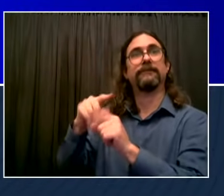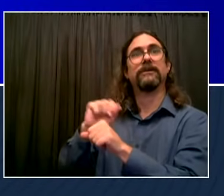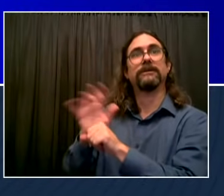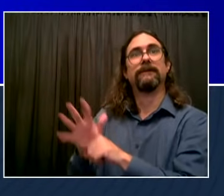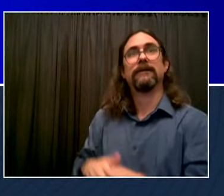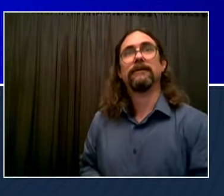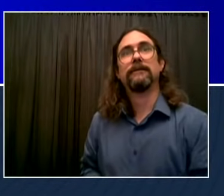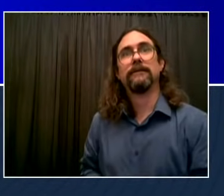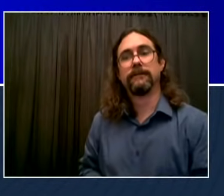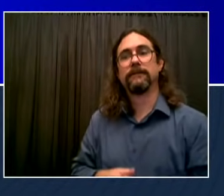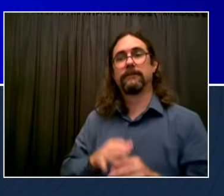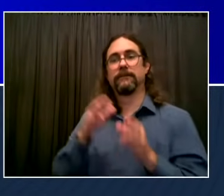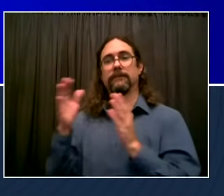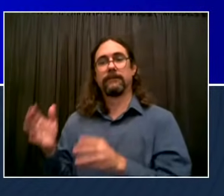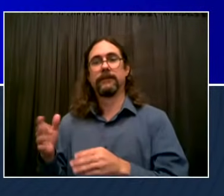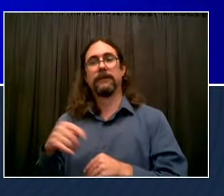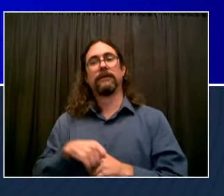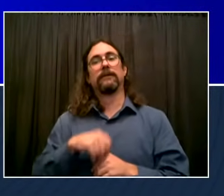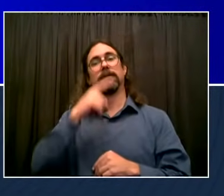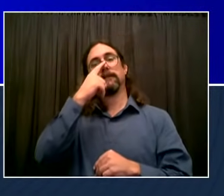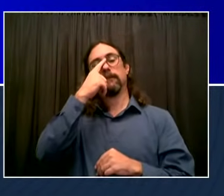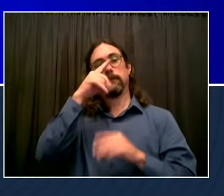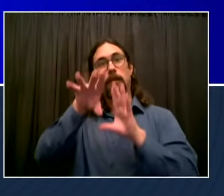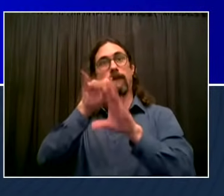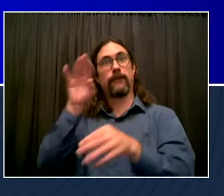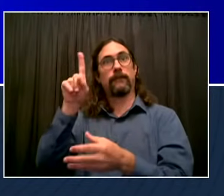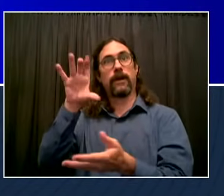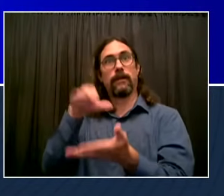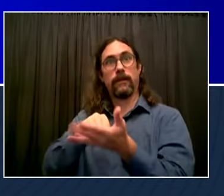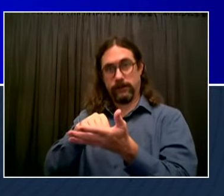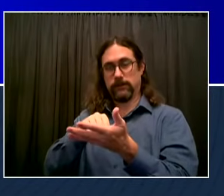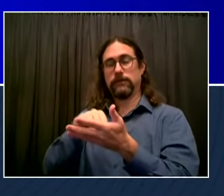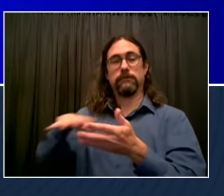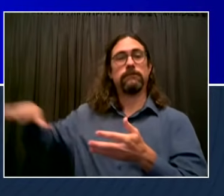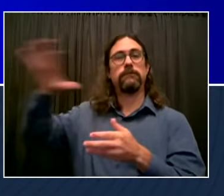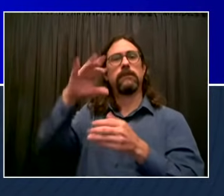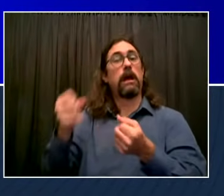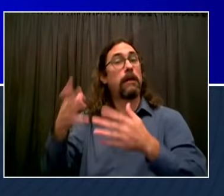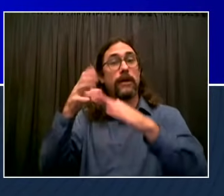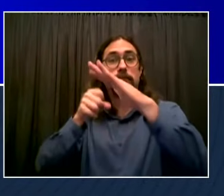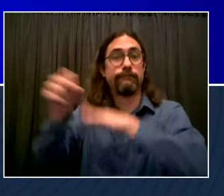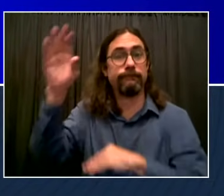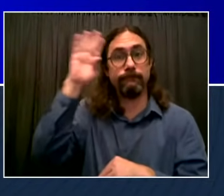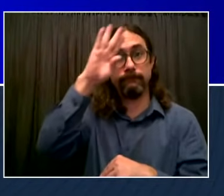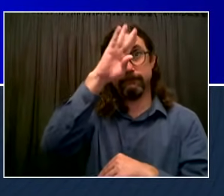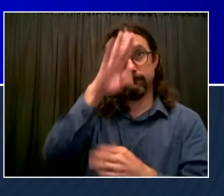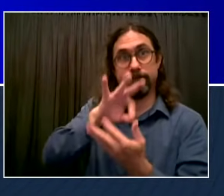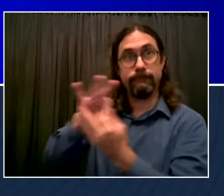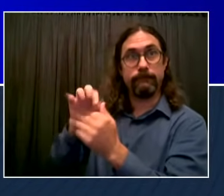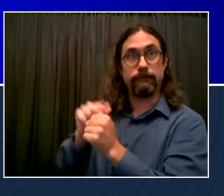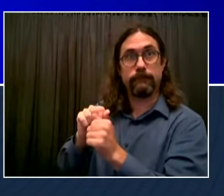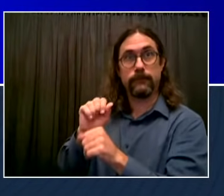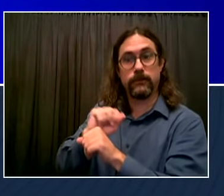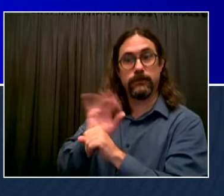SUSPECTED COVID-19 TODAY'S REPORT 117 PAETINTS CONFIRMED POSITIVITY OF HOSPITALIZATION RATE THIS IS